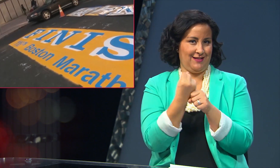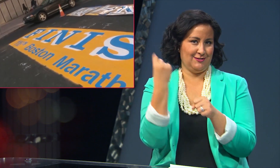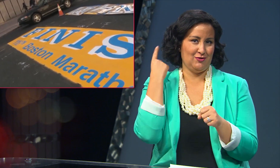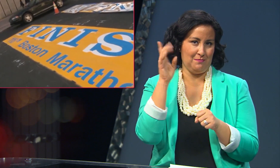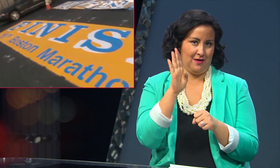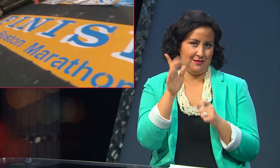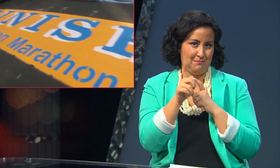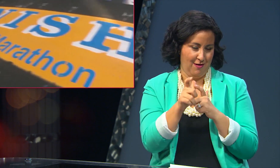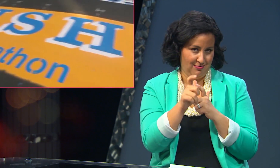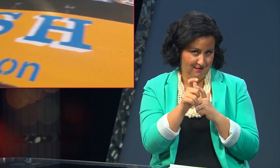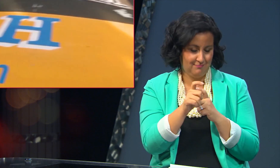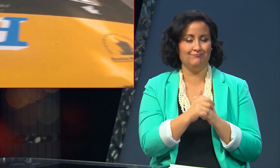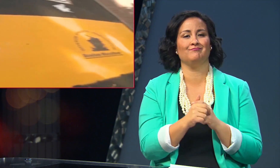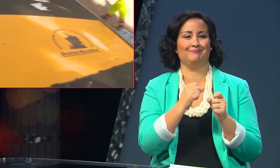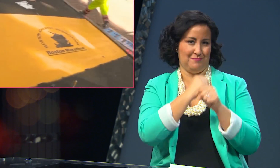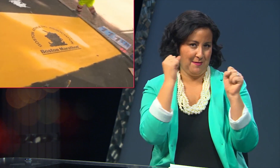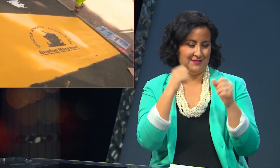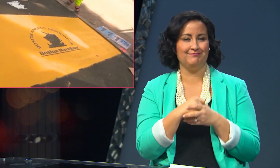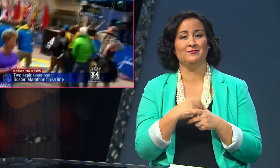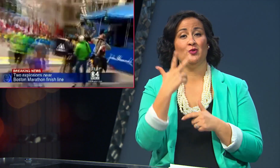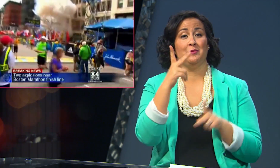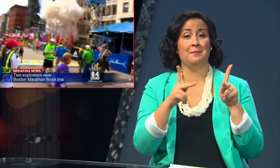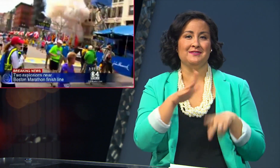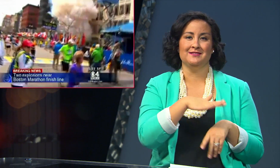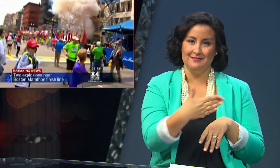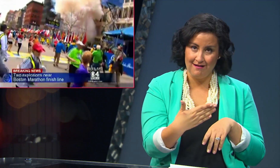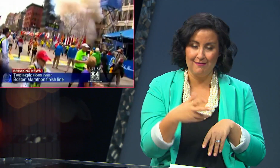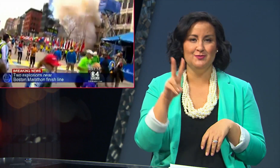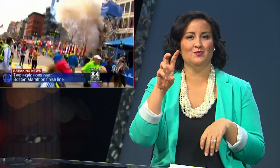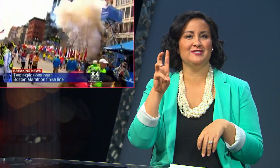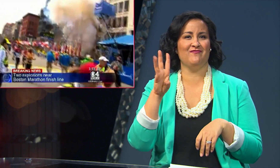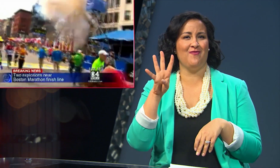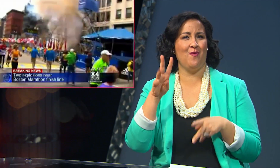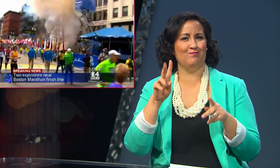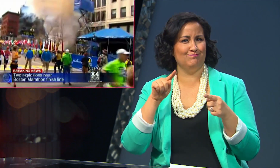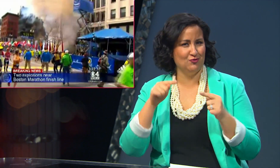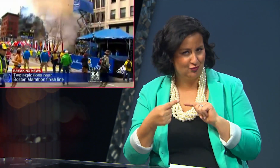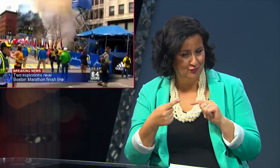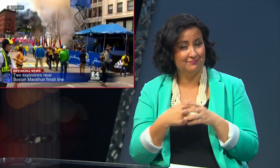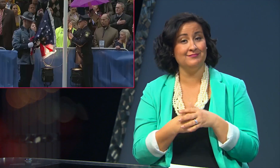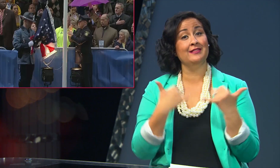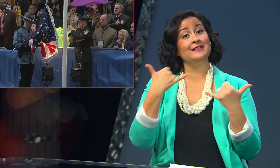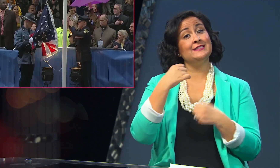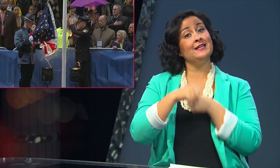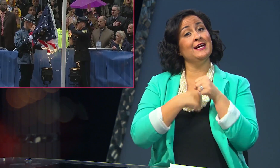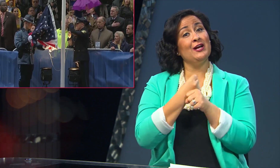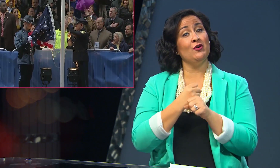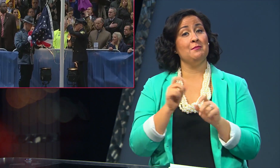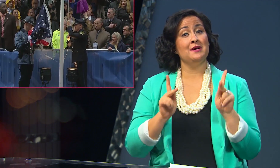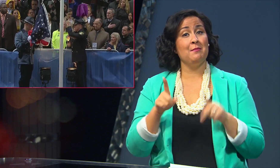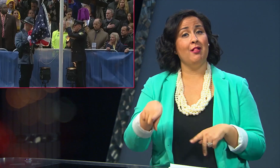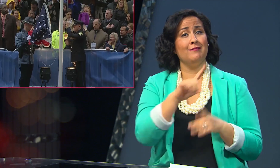JUST ONE YEAR AFTER THE BOMBING THAT KILLED THREE PEOPLE AND INJURED 264. OFFICIALS SAY